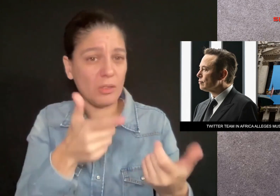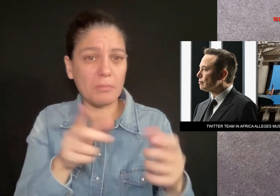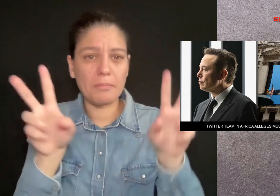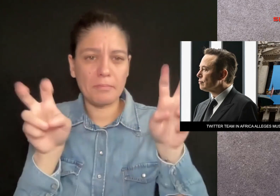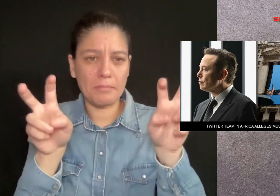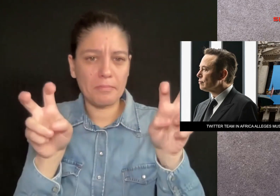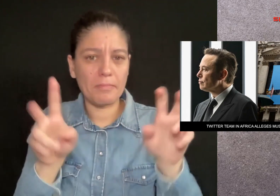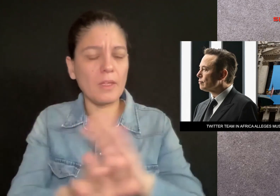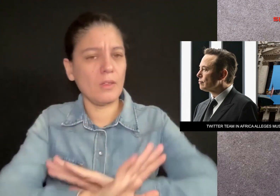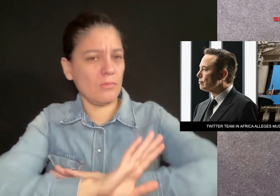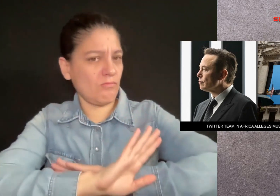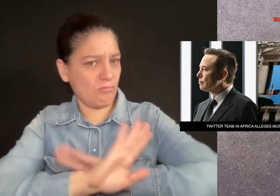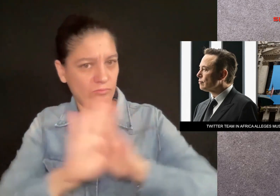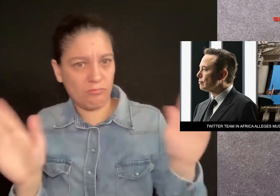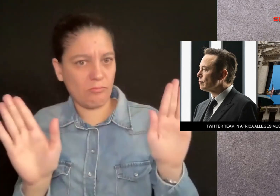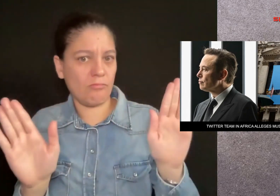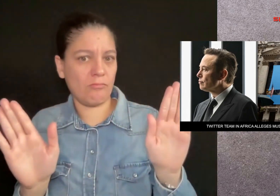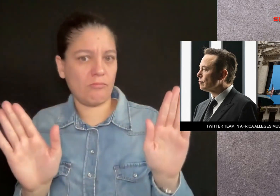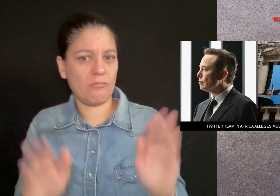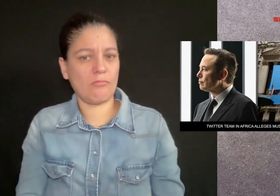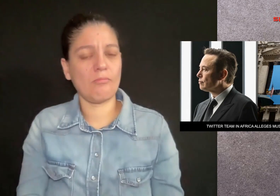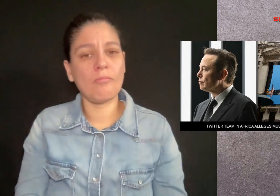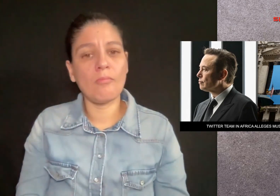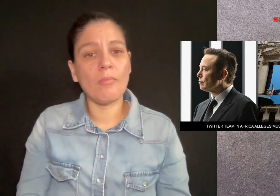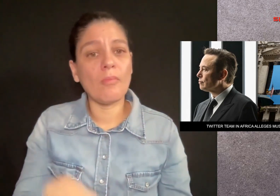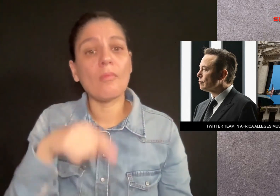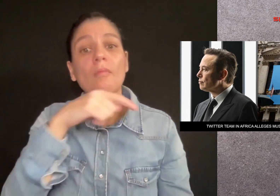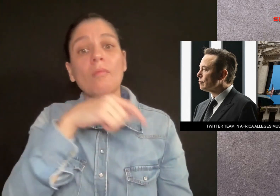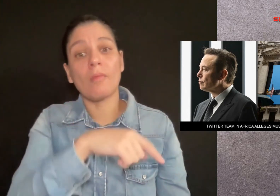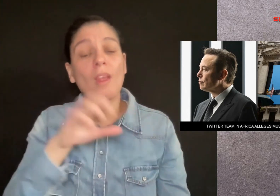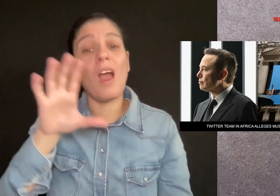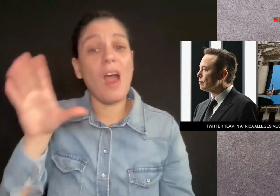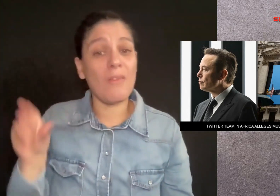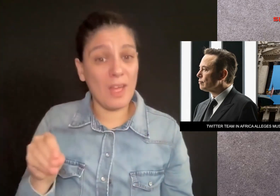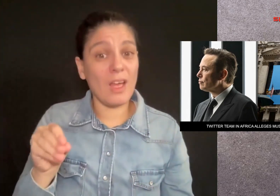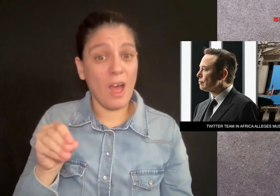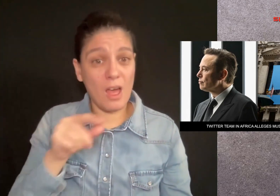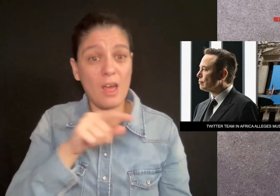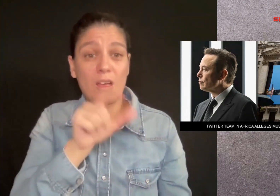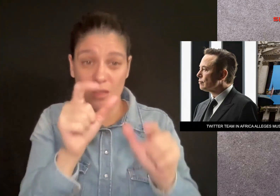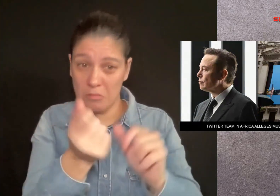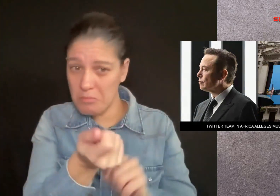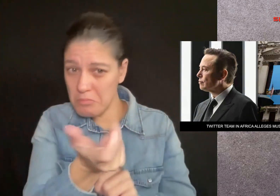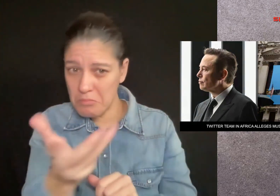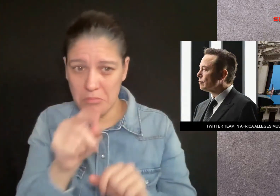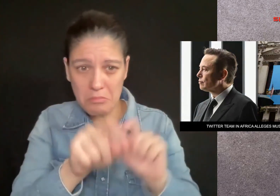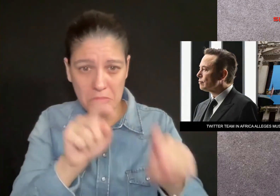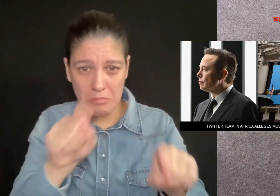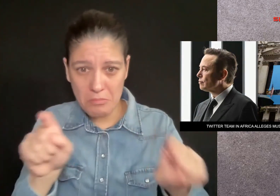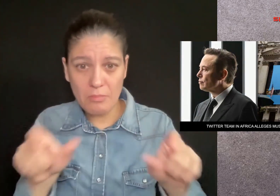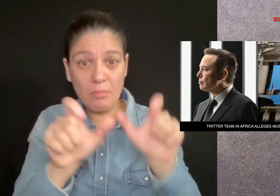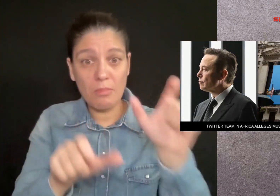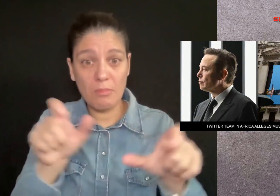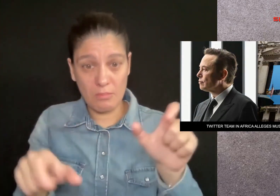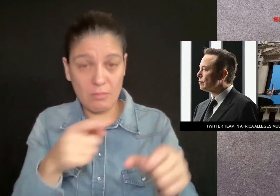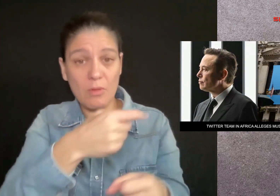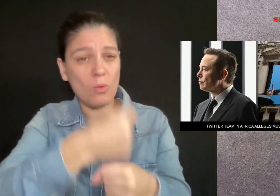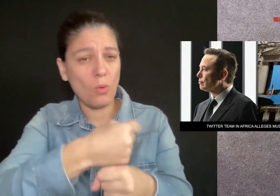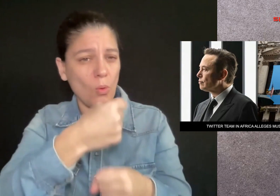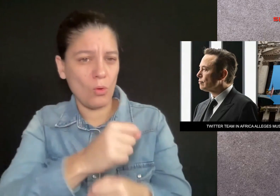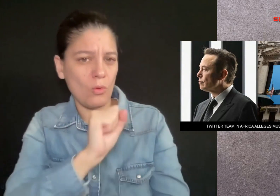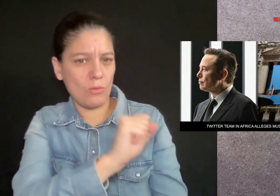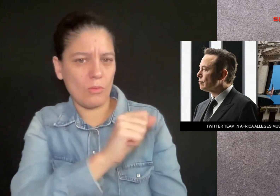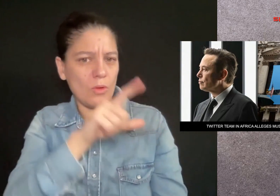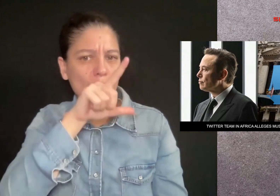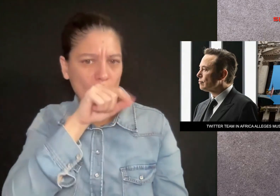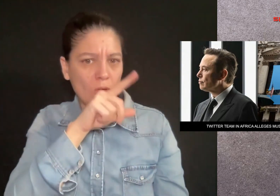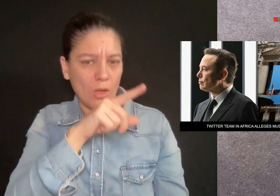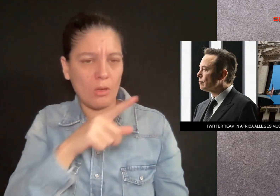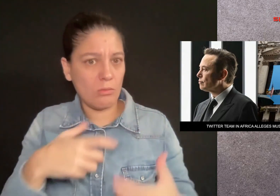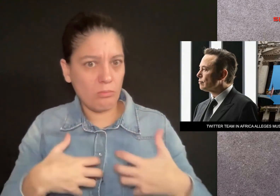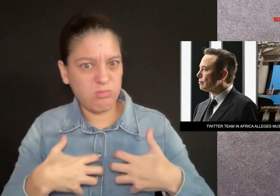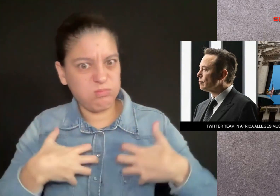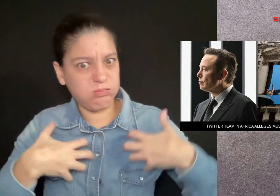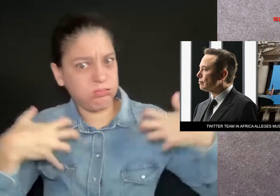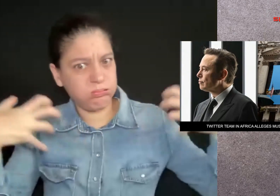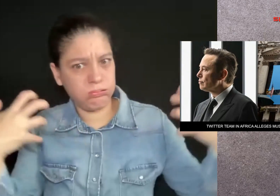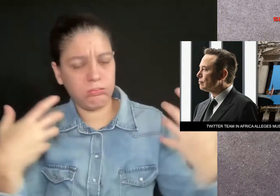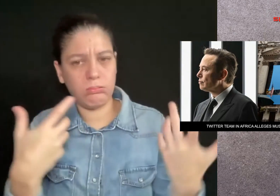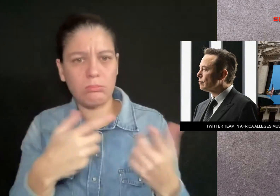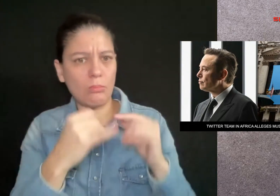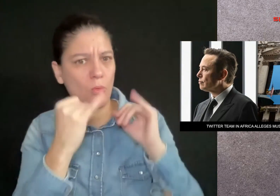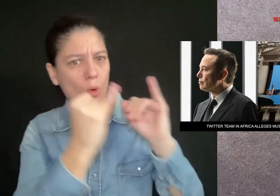it's over and in Africa some Twitter employees are angry and accuse Twitter of breaking the